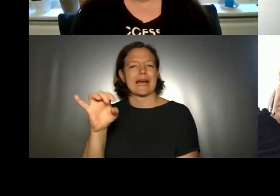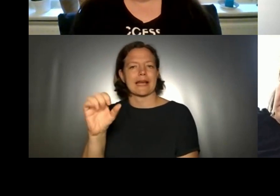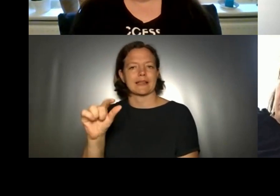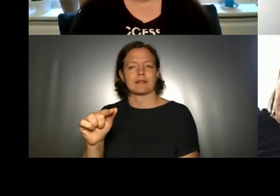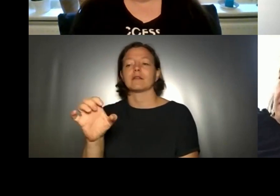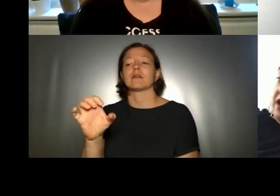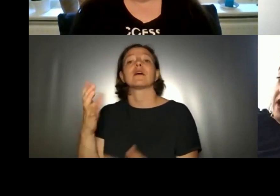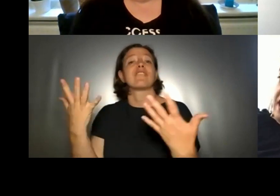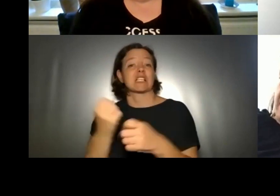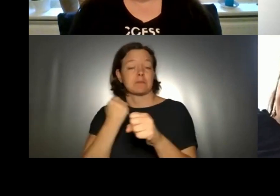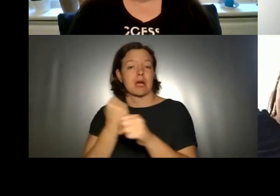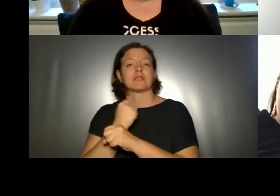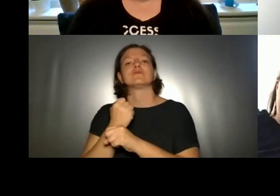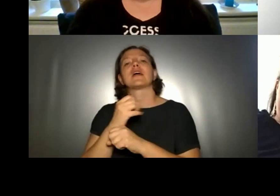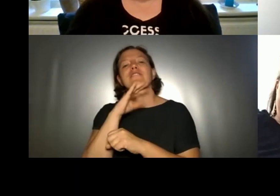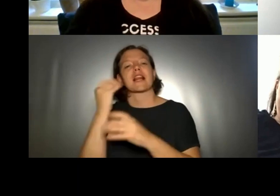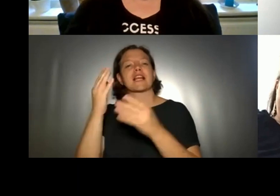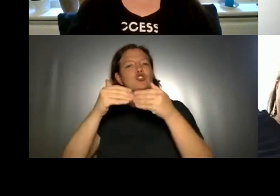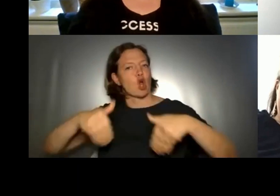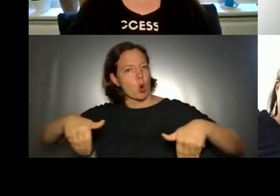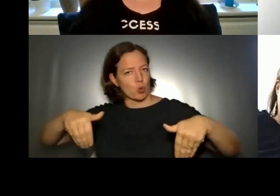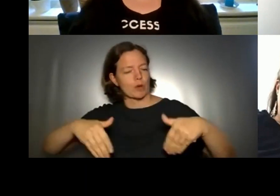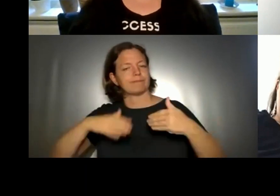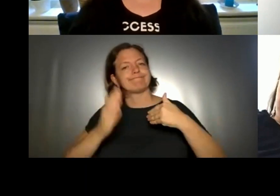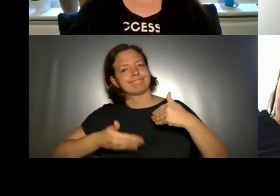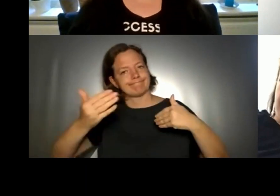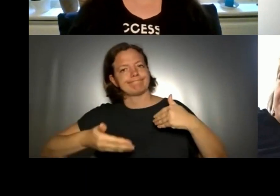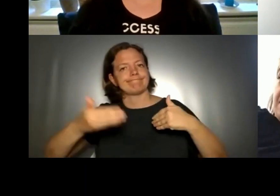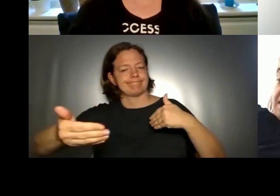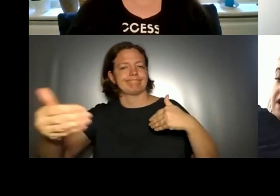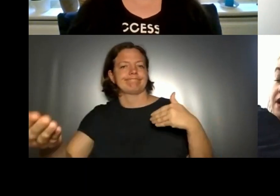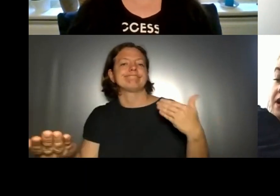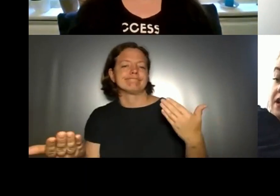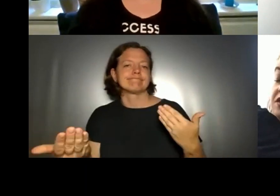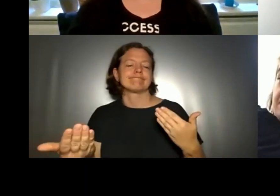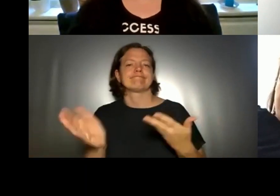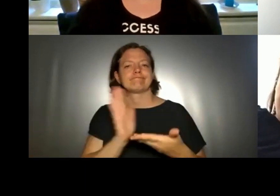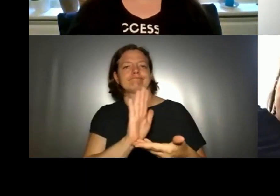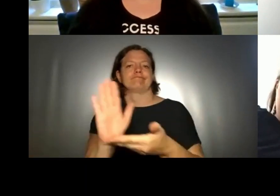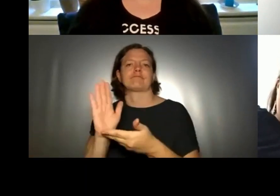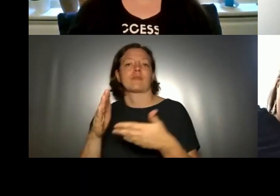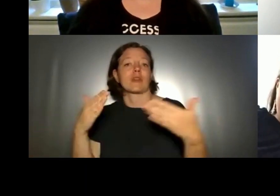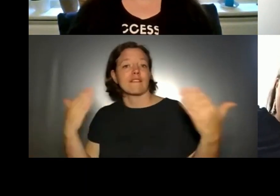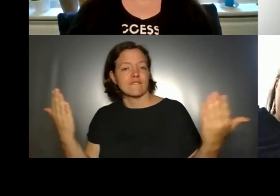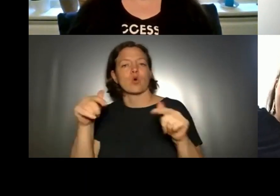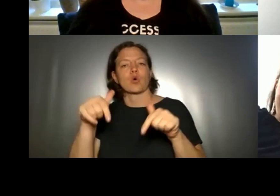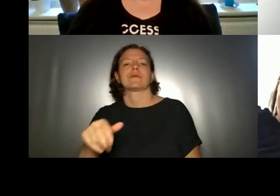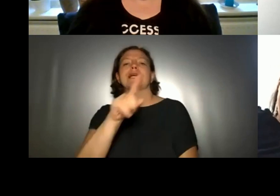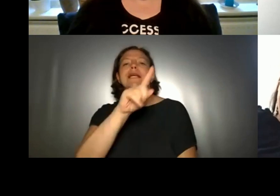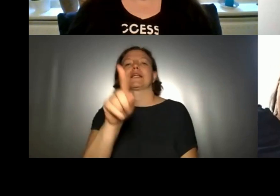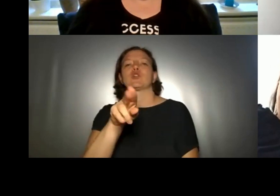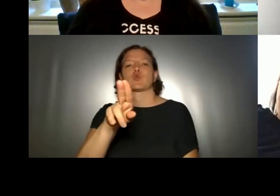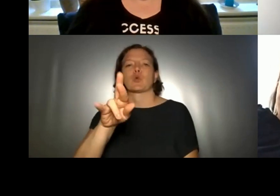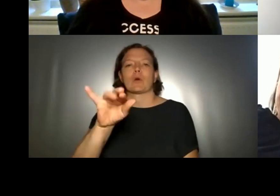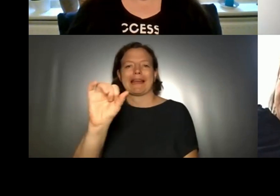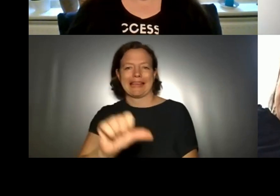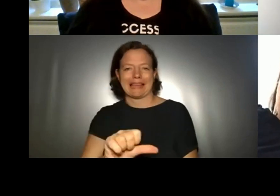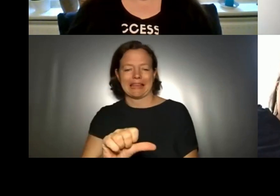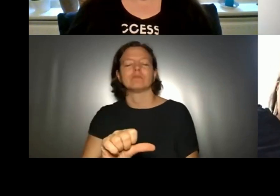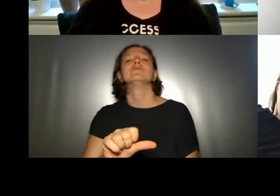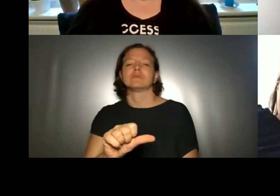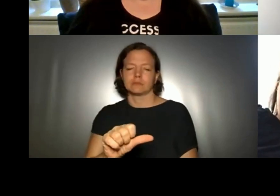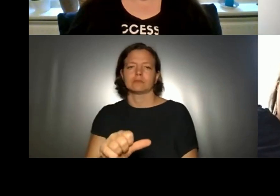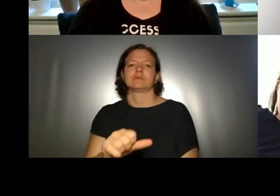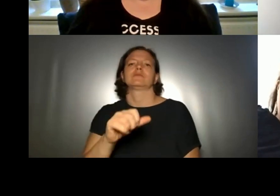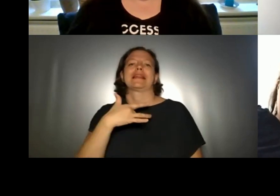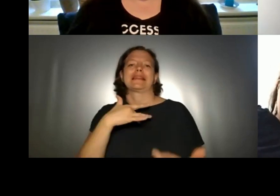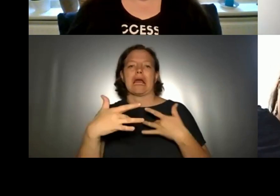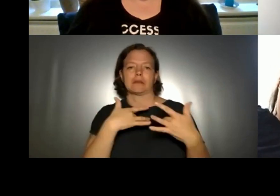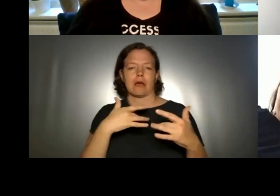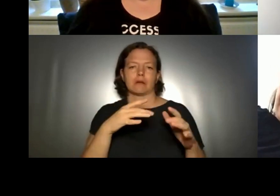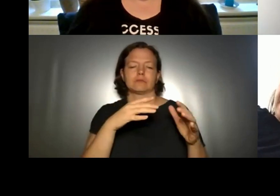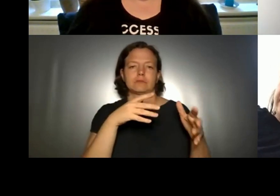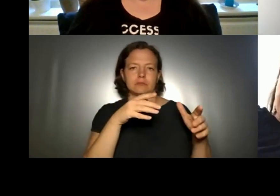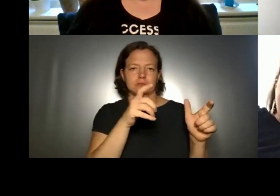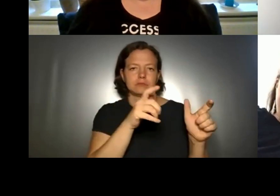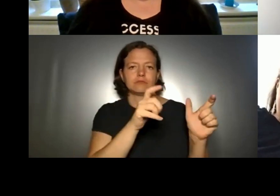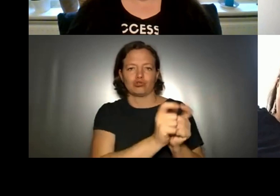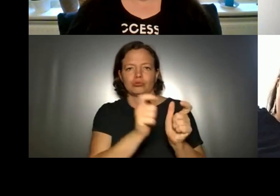that we have put on at a local theater in Zurich, Gessnerallee. And each one of our shows had a theme.